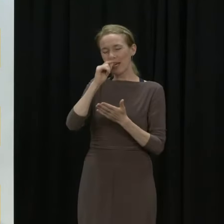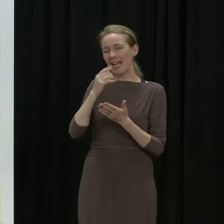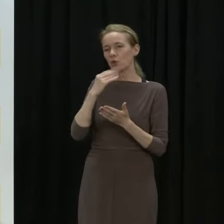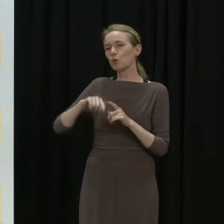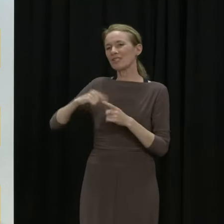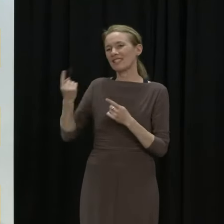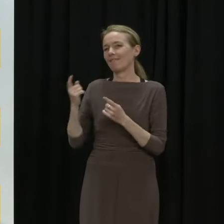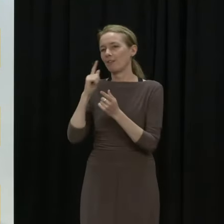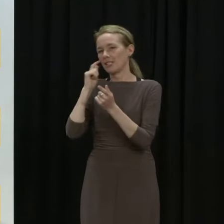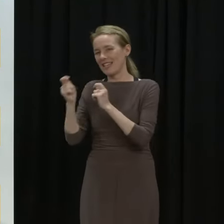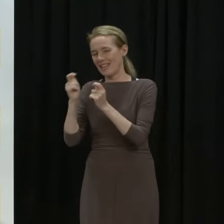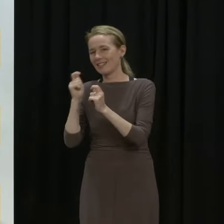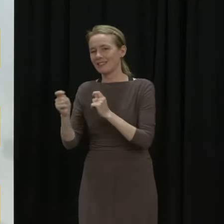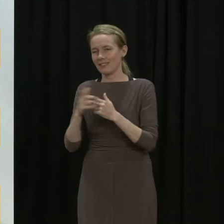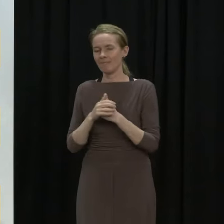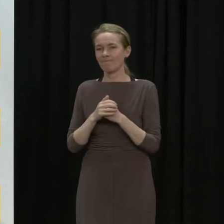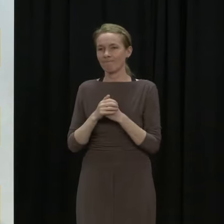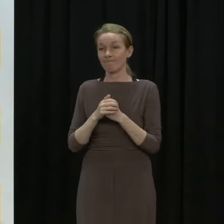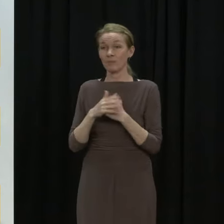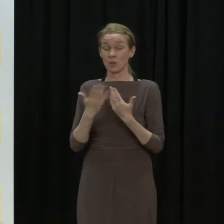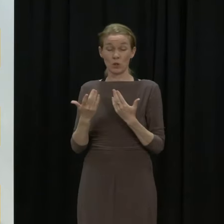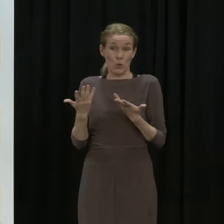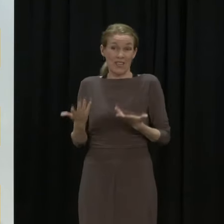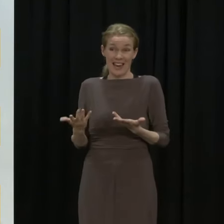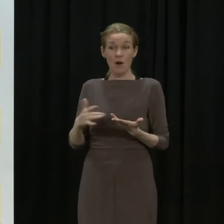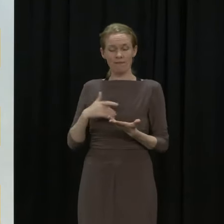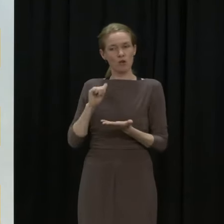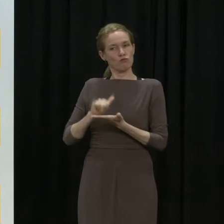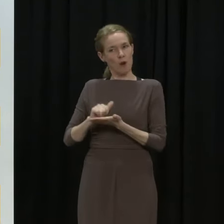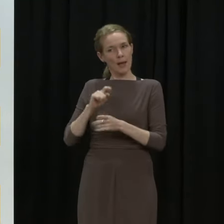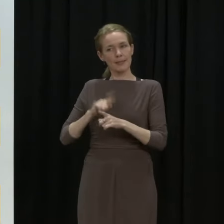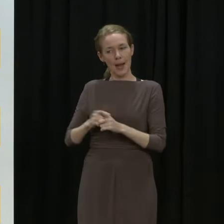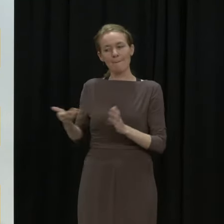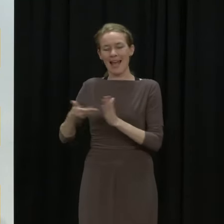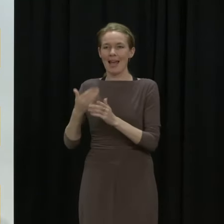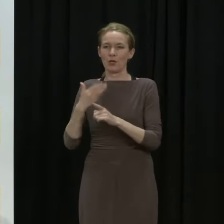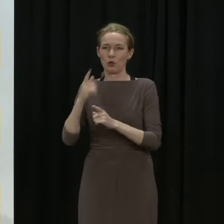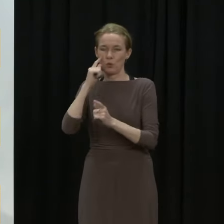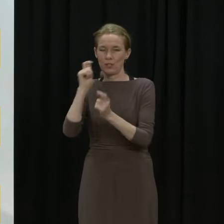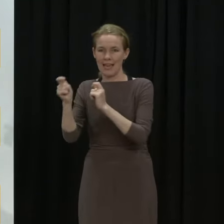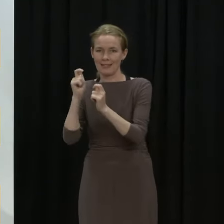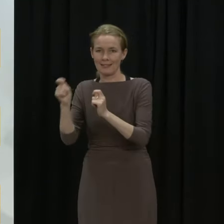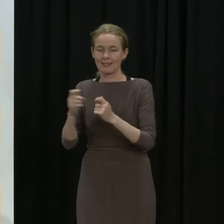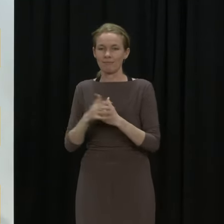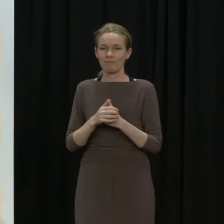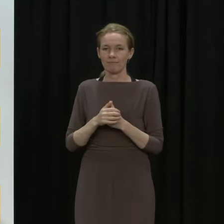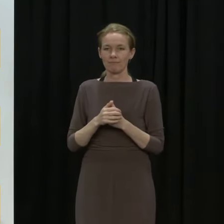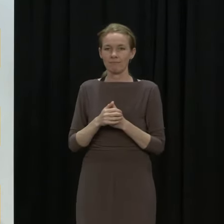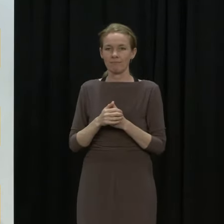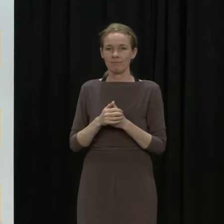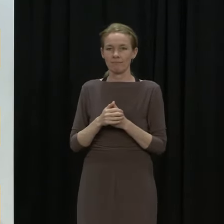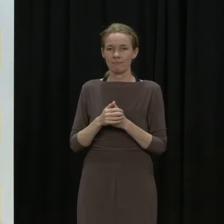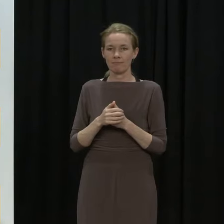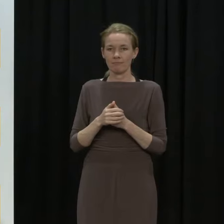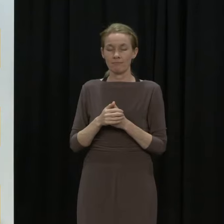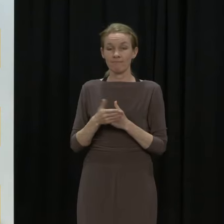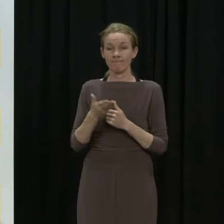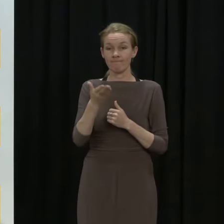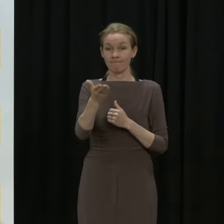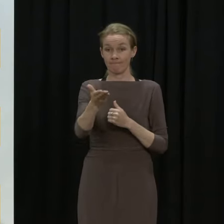countries have been in with